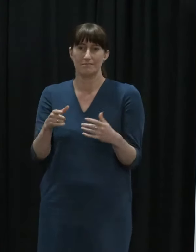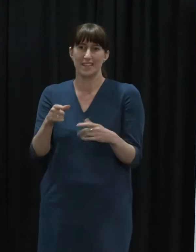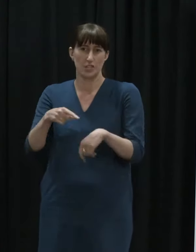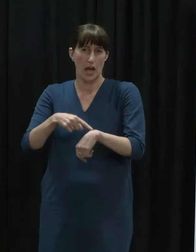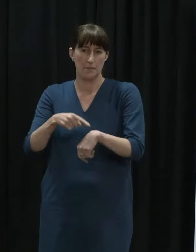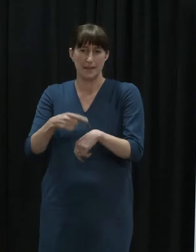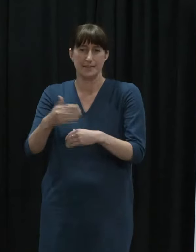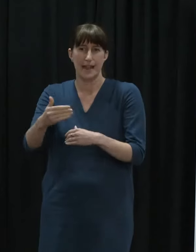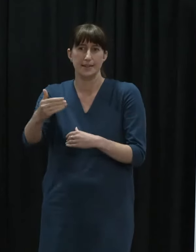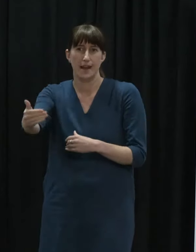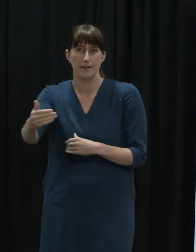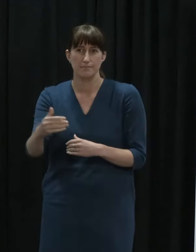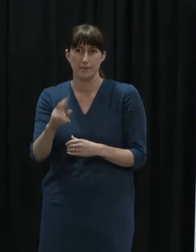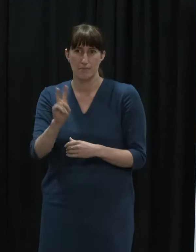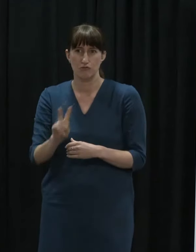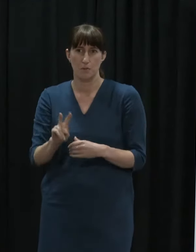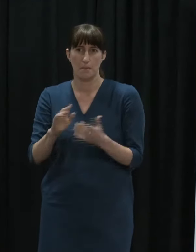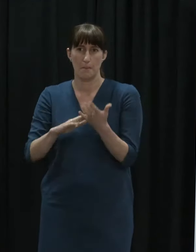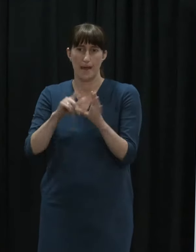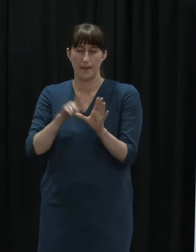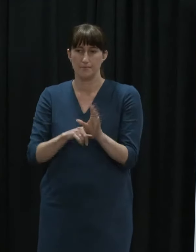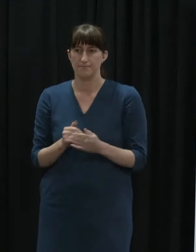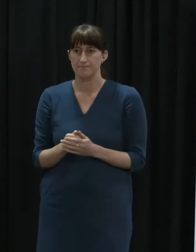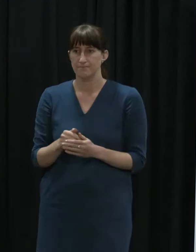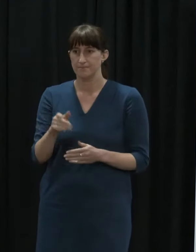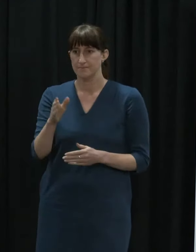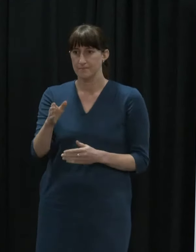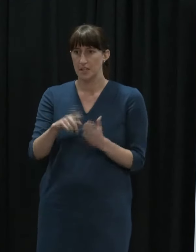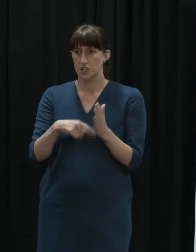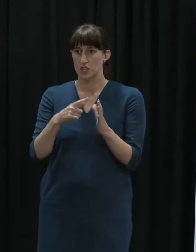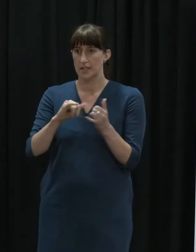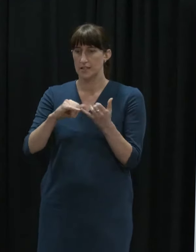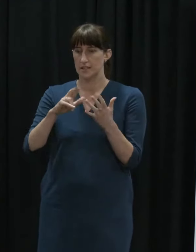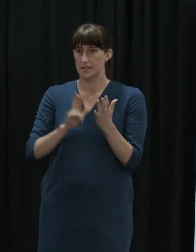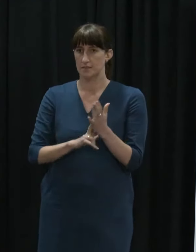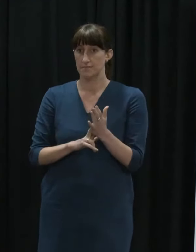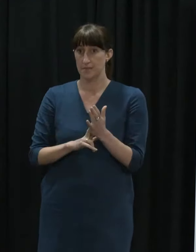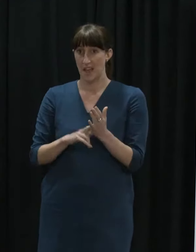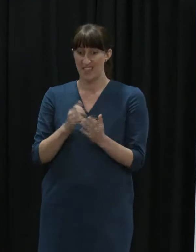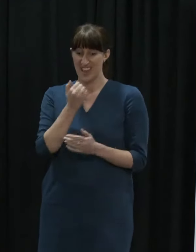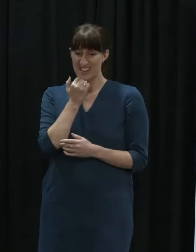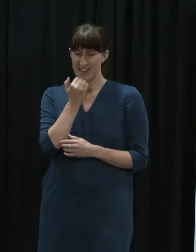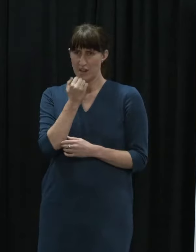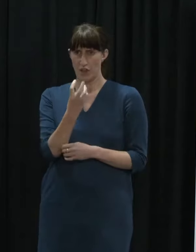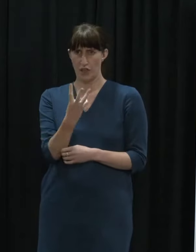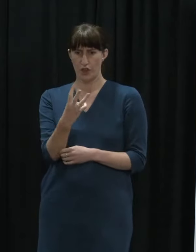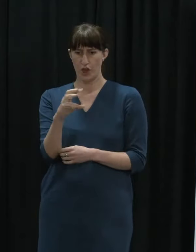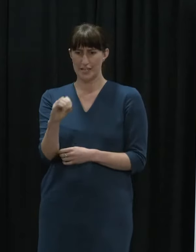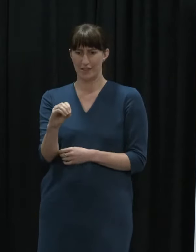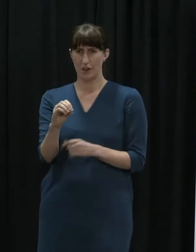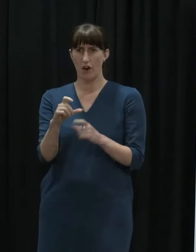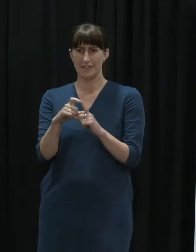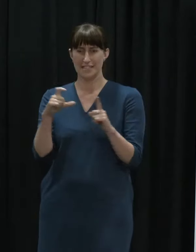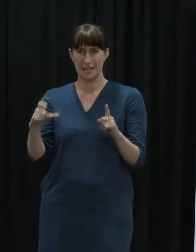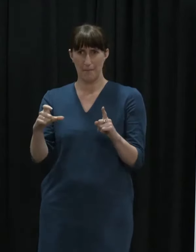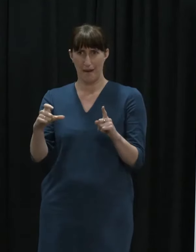population second dose.